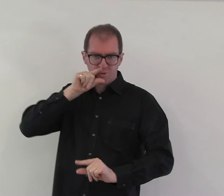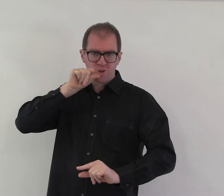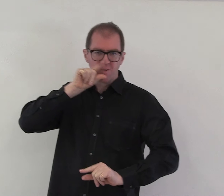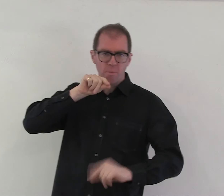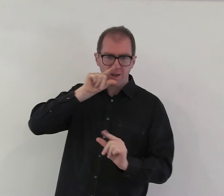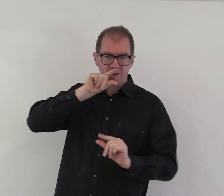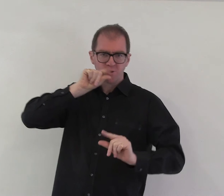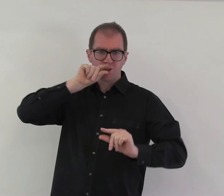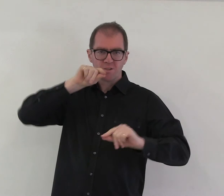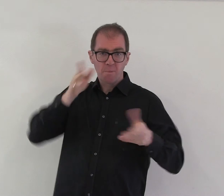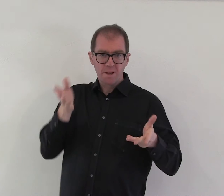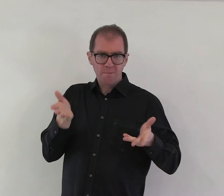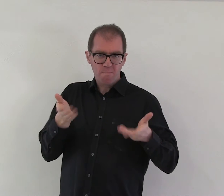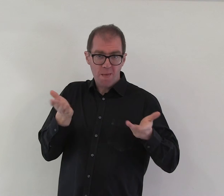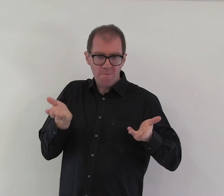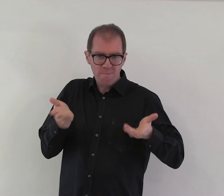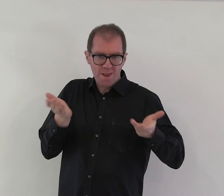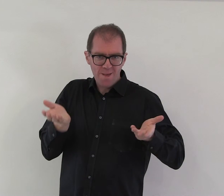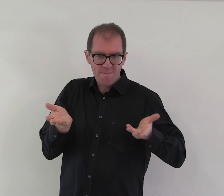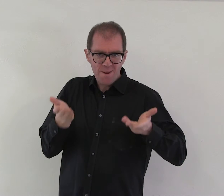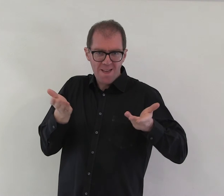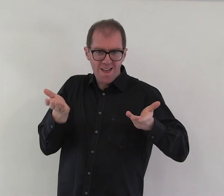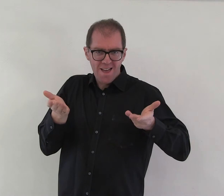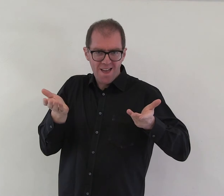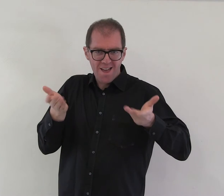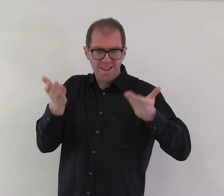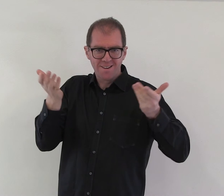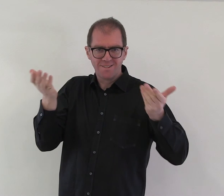Chirruping, chirruping – play! play! play!